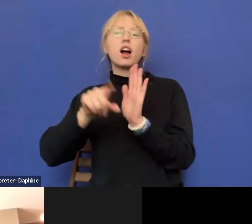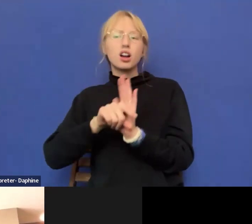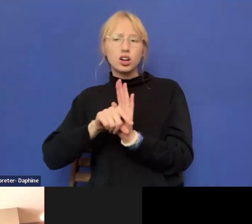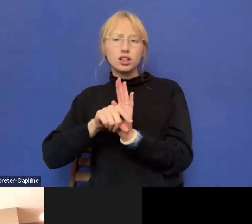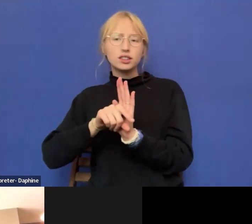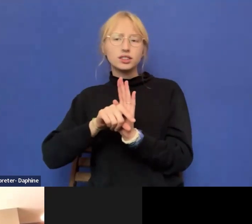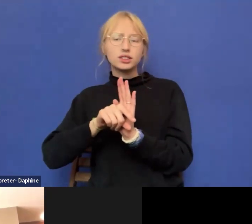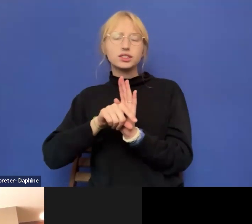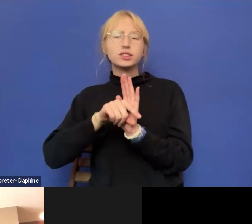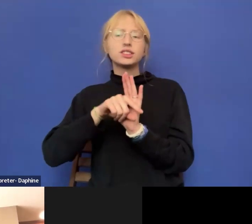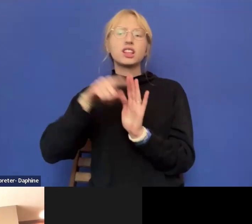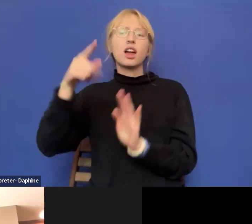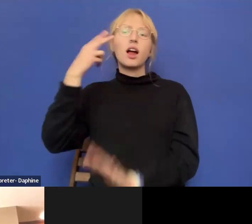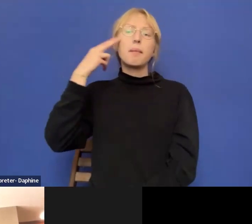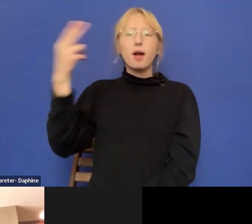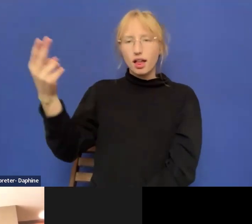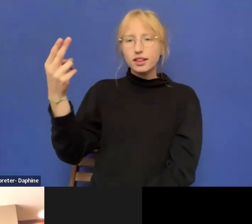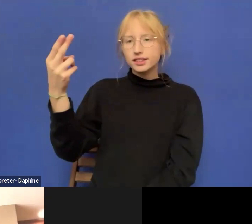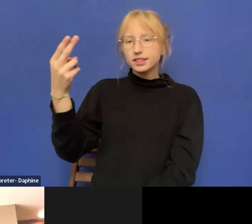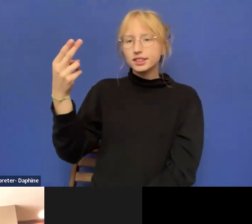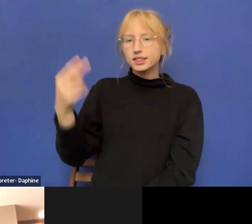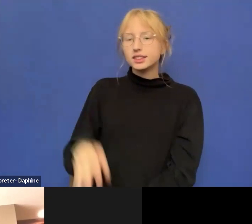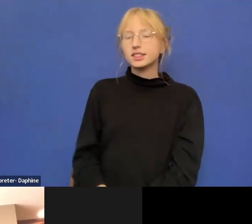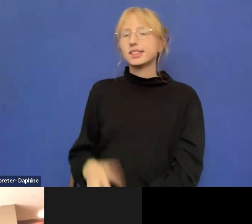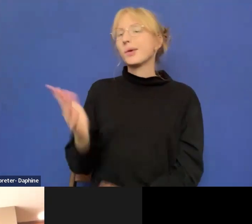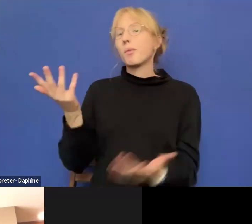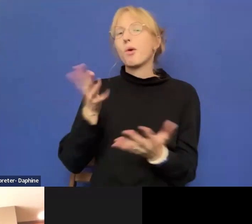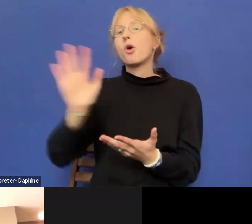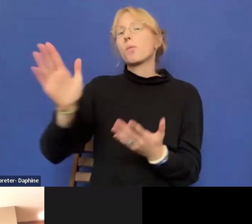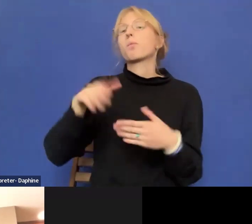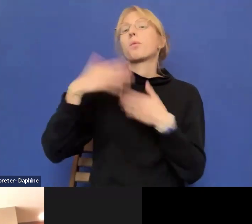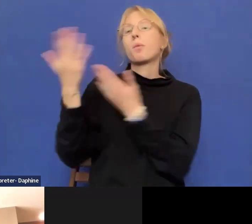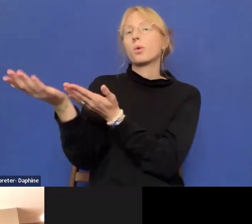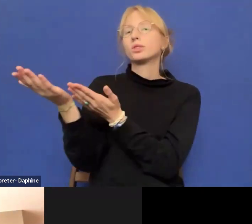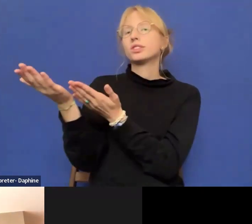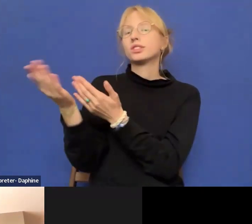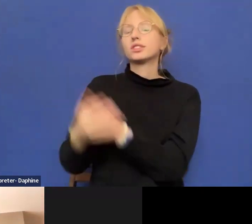and the hypothesis of what your proposal is.